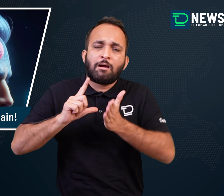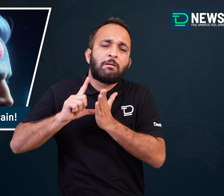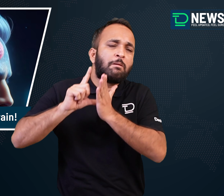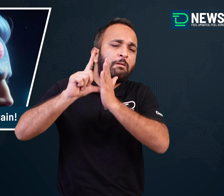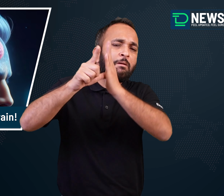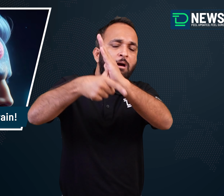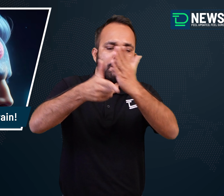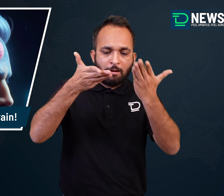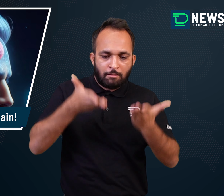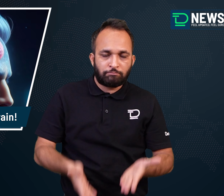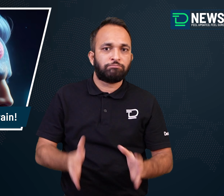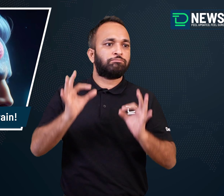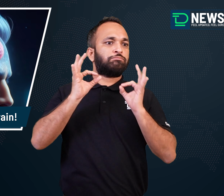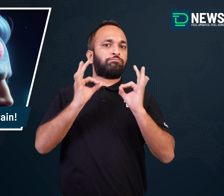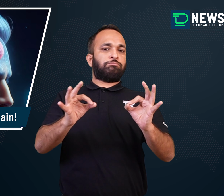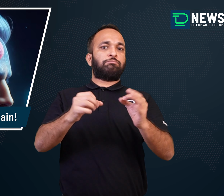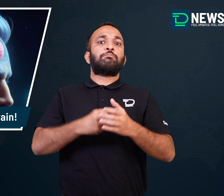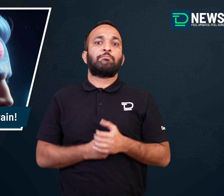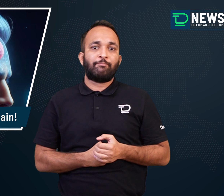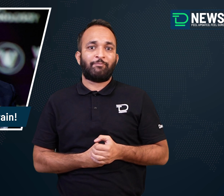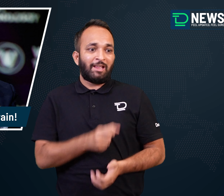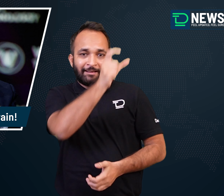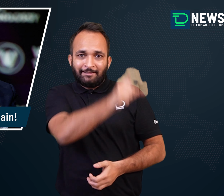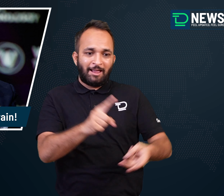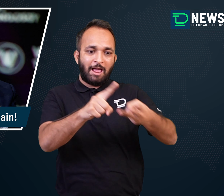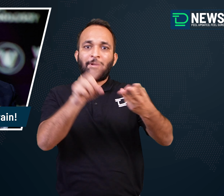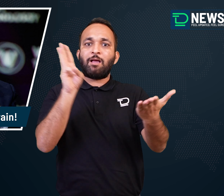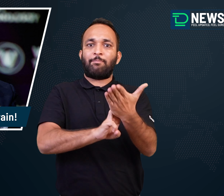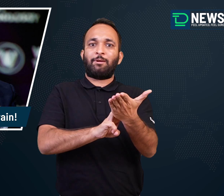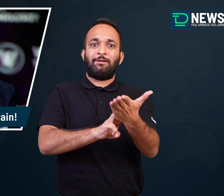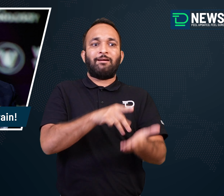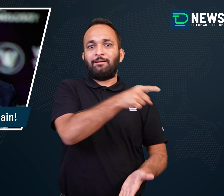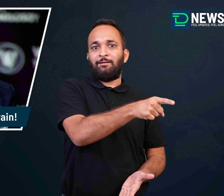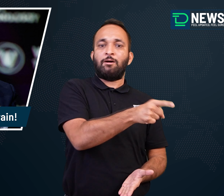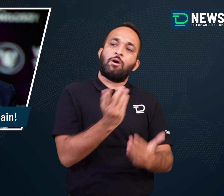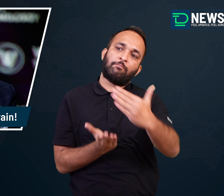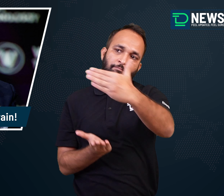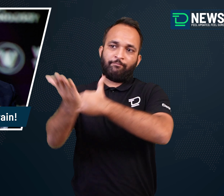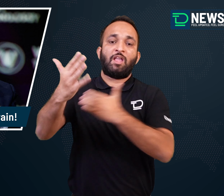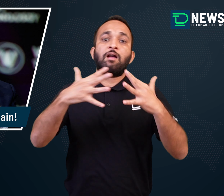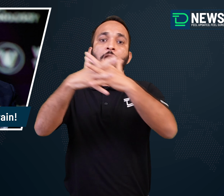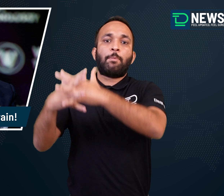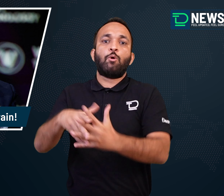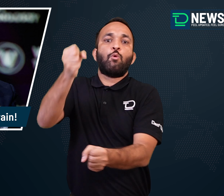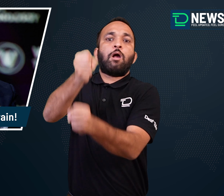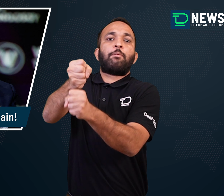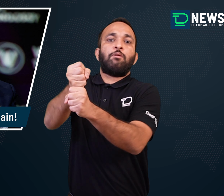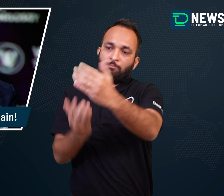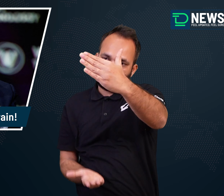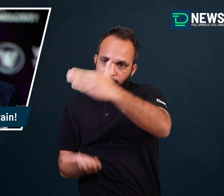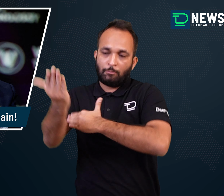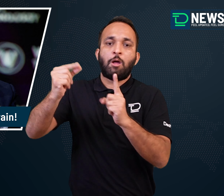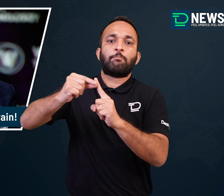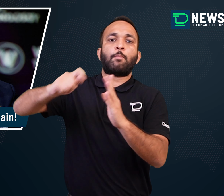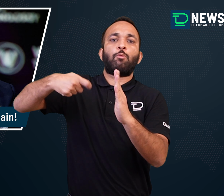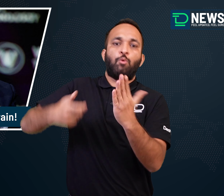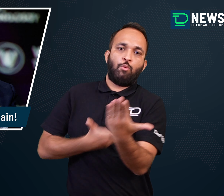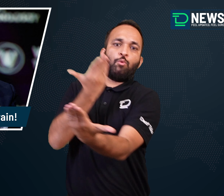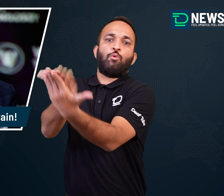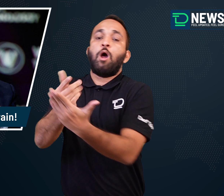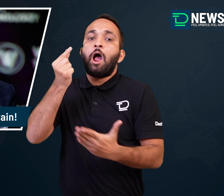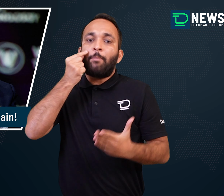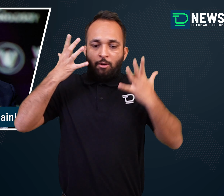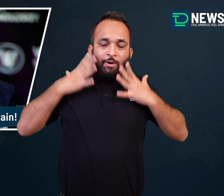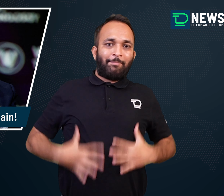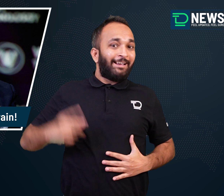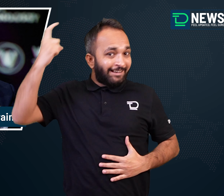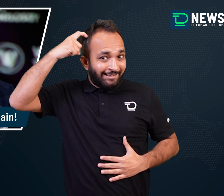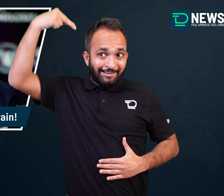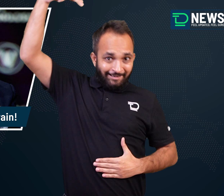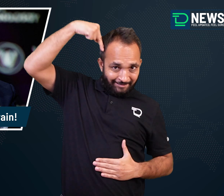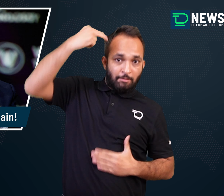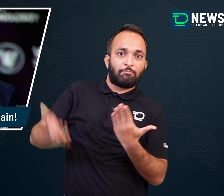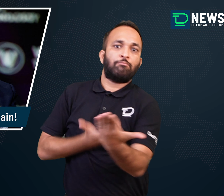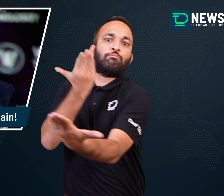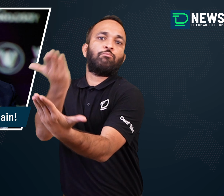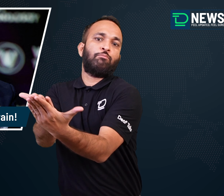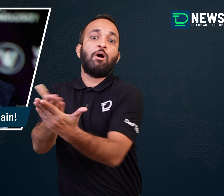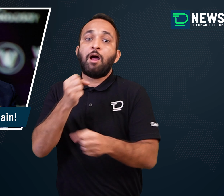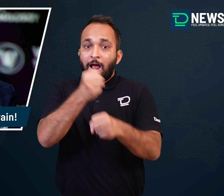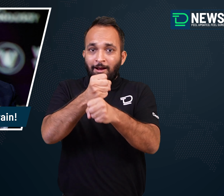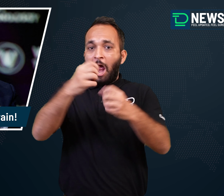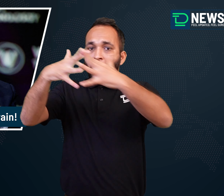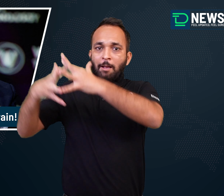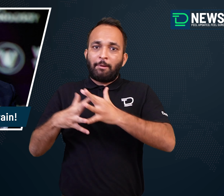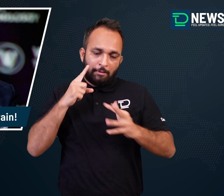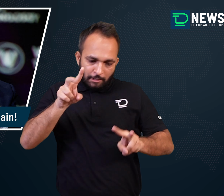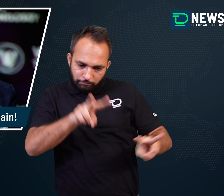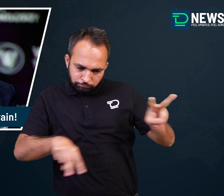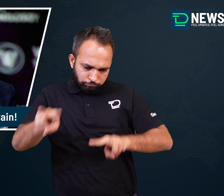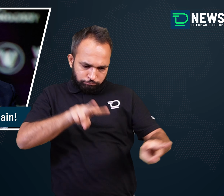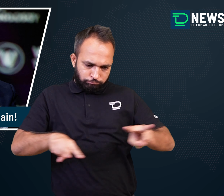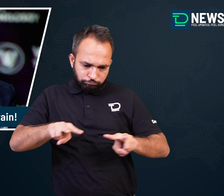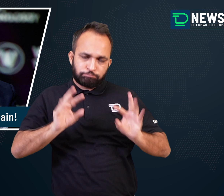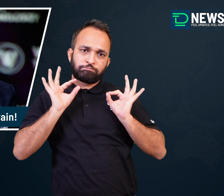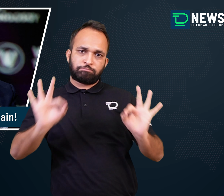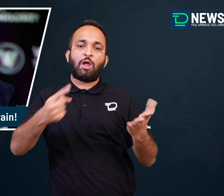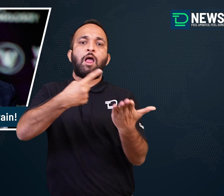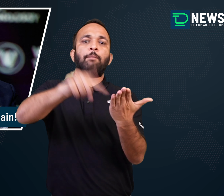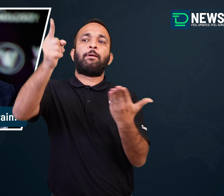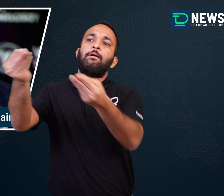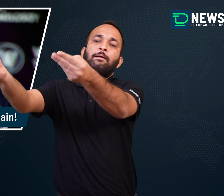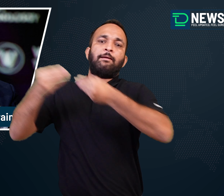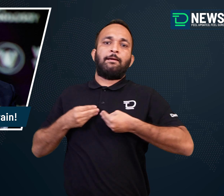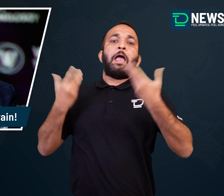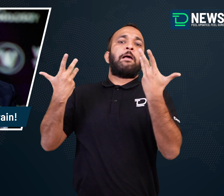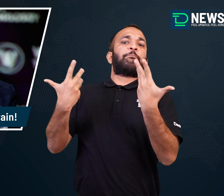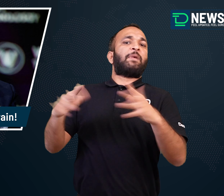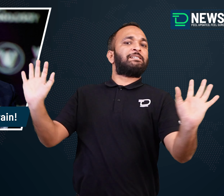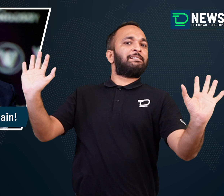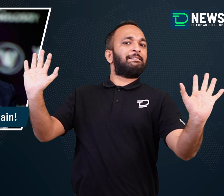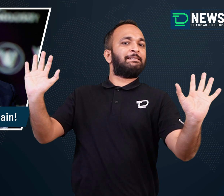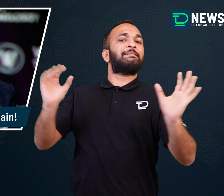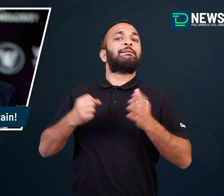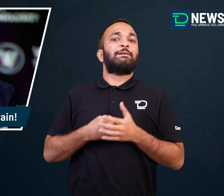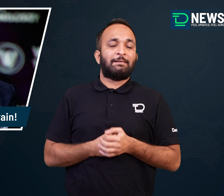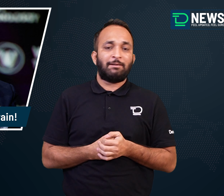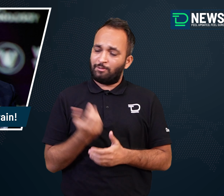Later, Elon Musk received approval from the US government to test the project on humans.